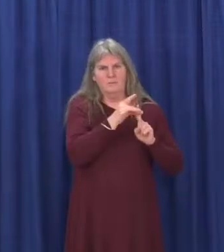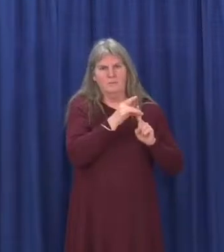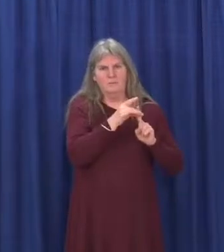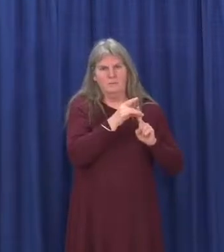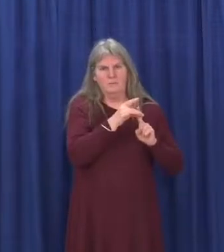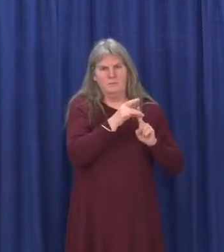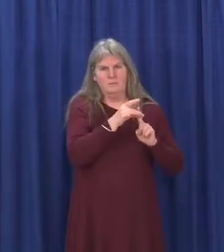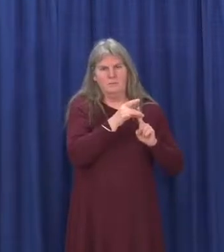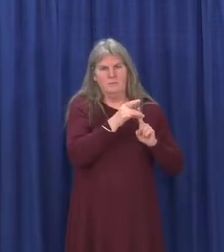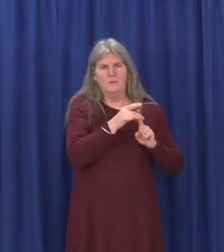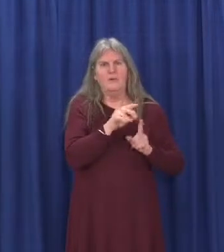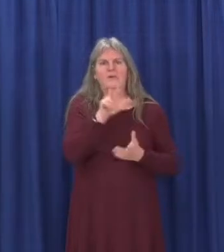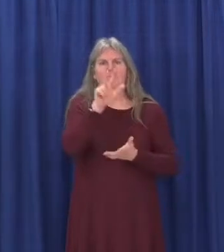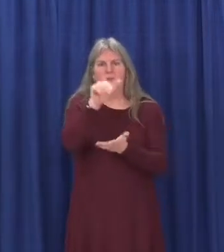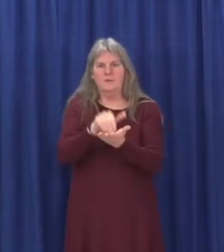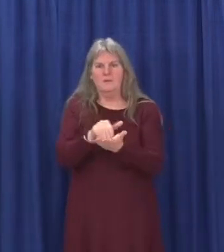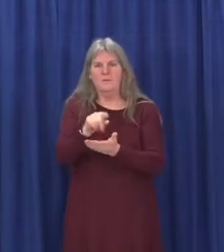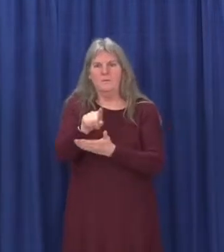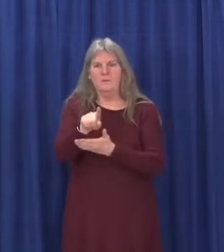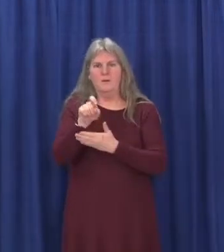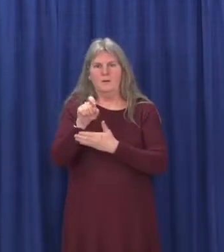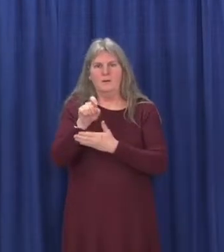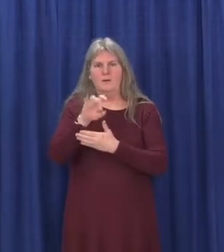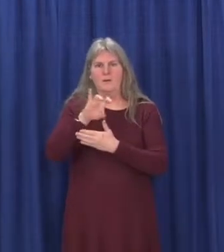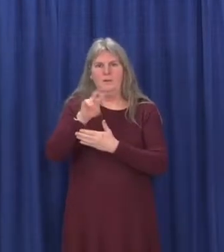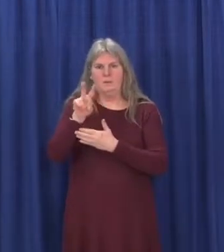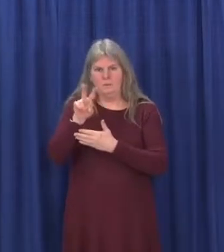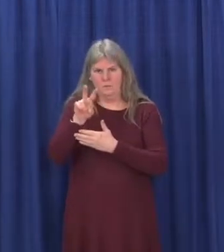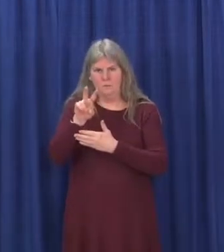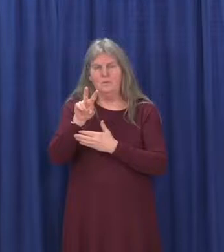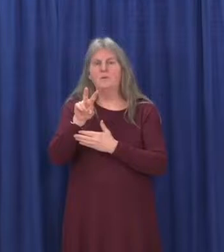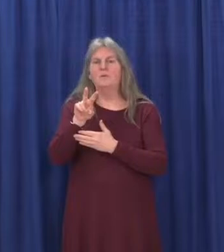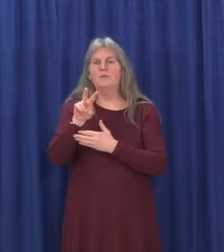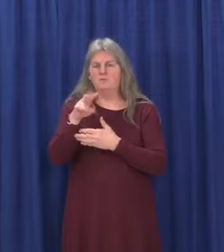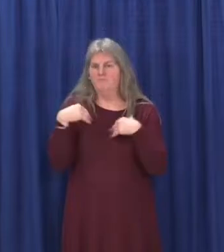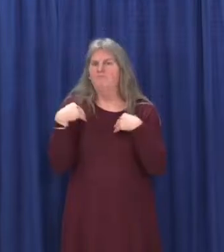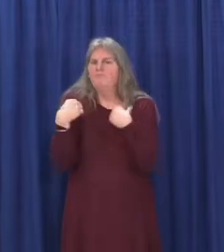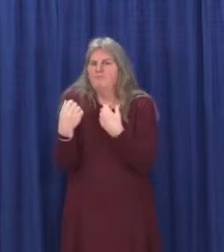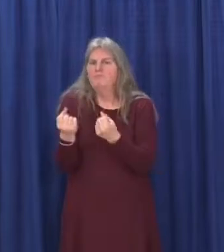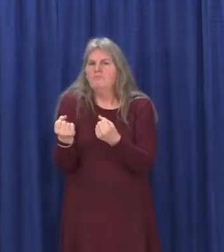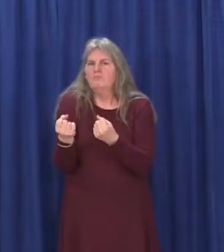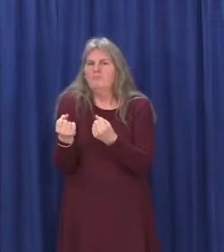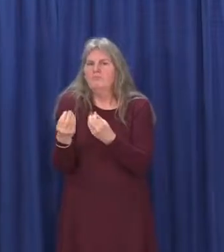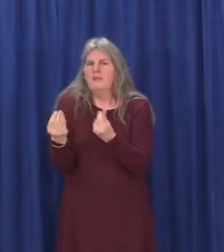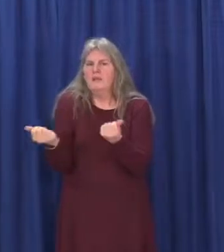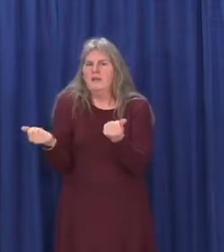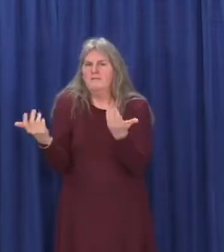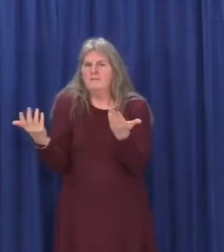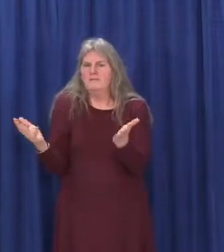And 3,182 people have resolved or recovered from their acute